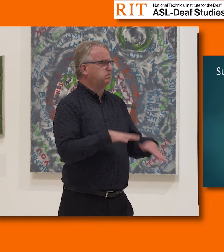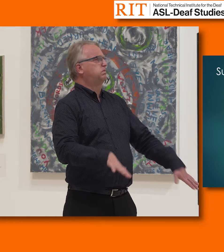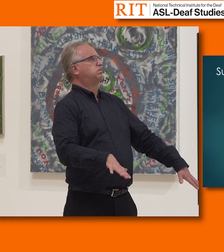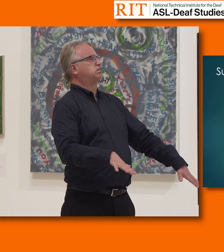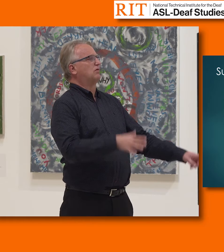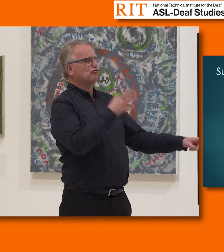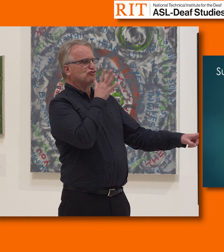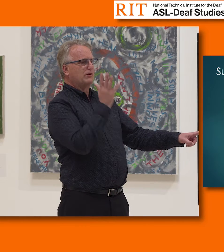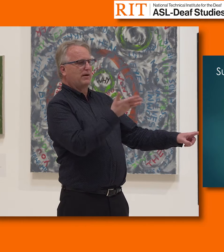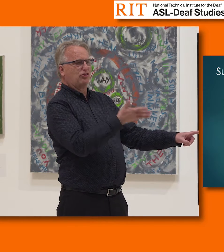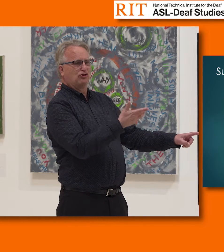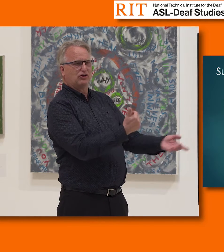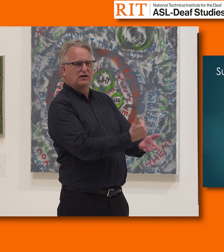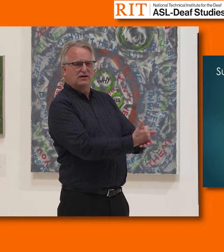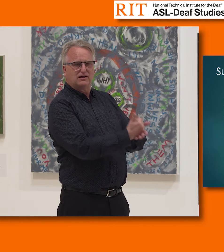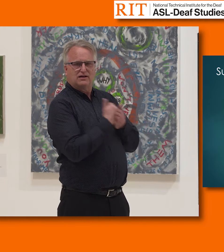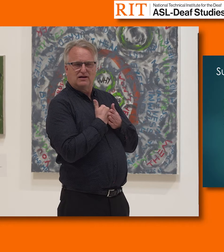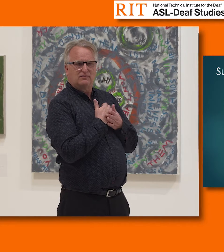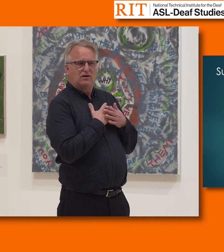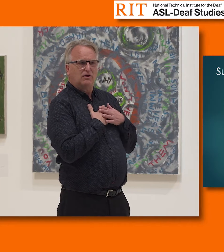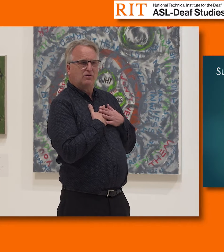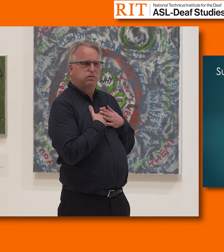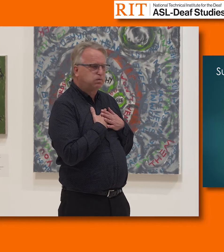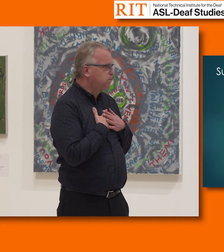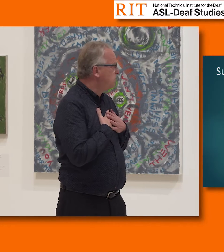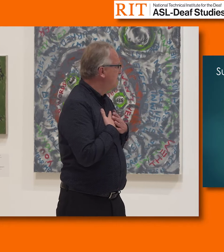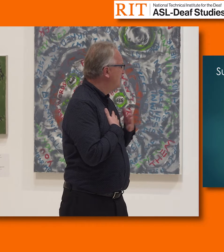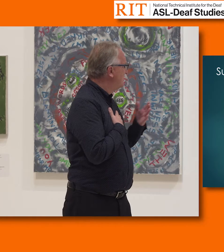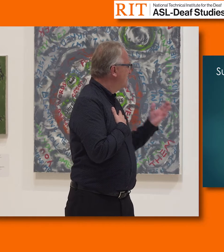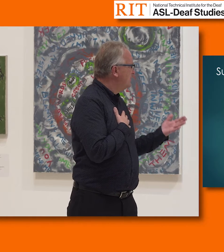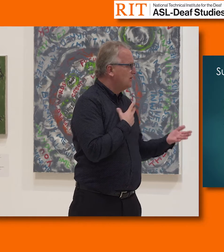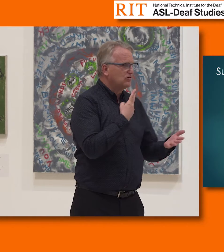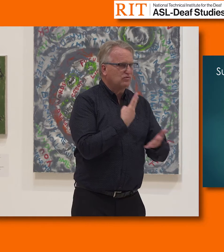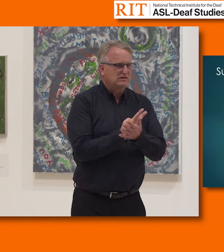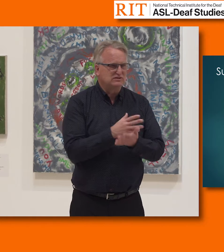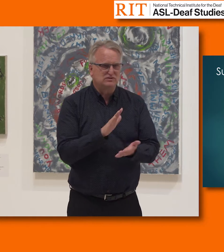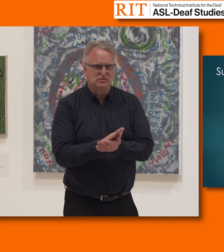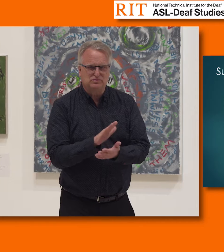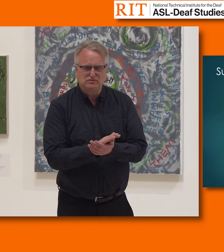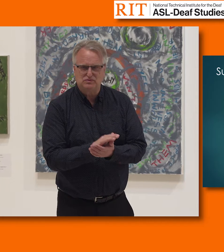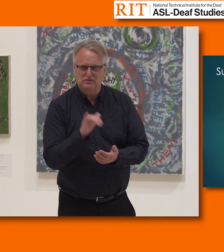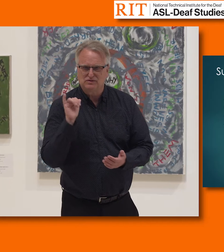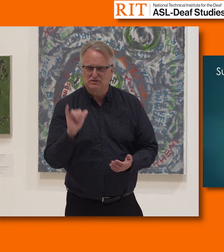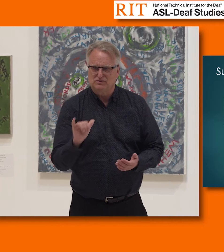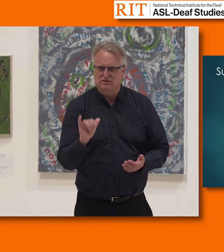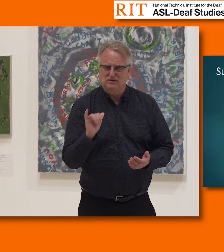So, in elementary school, I had that grandmother interpreter who helped me so much. Eternally grateful for that person.